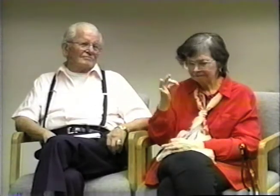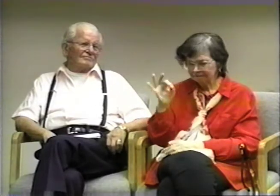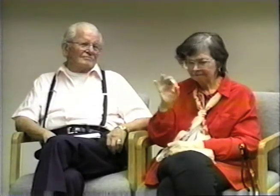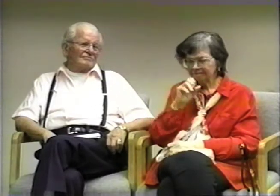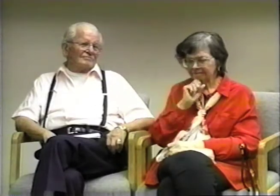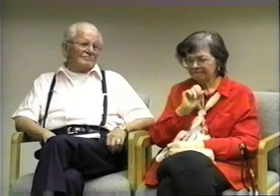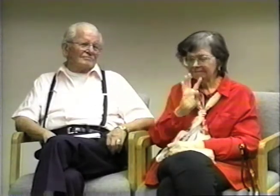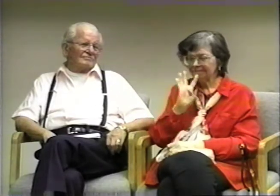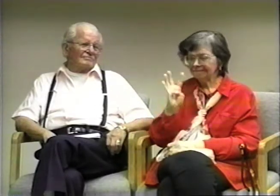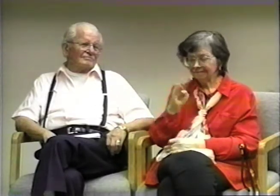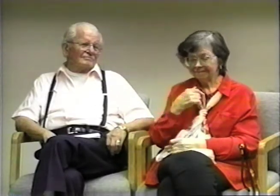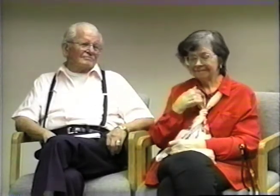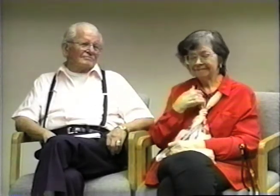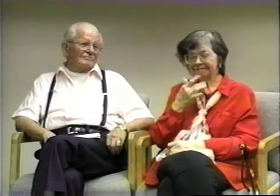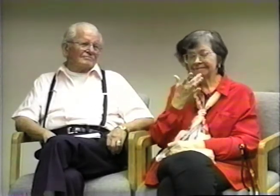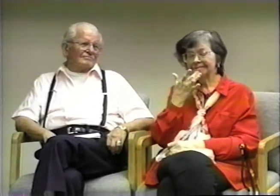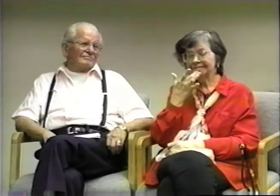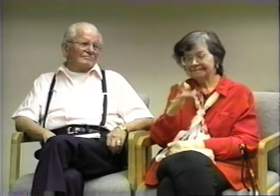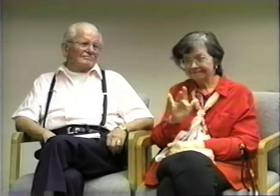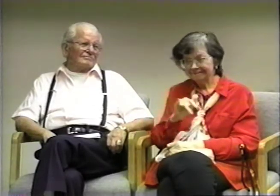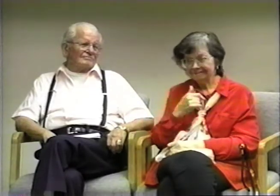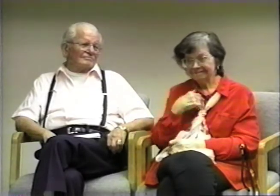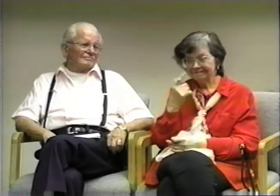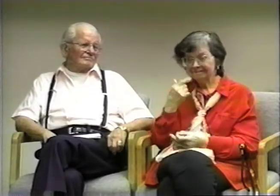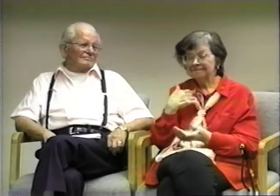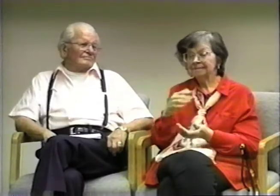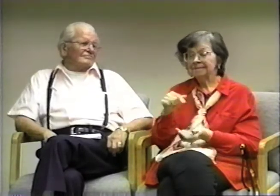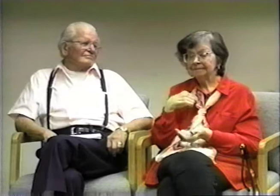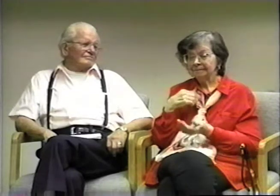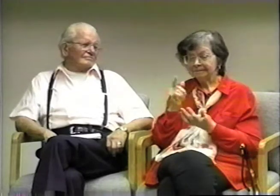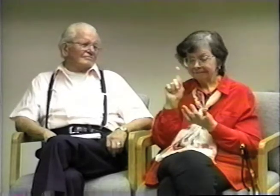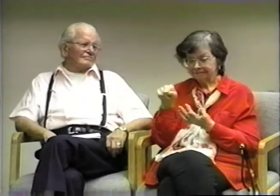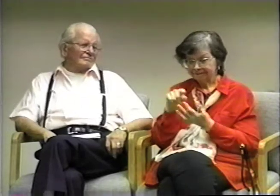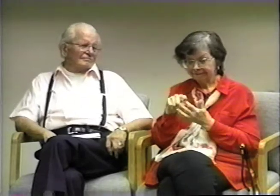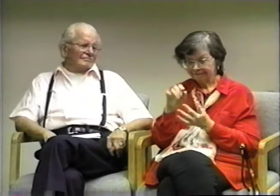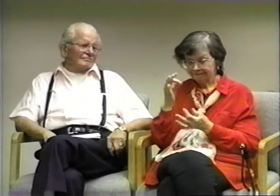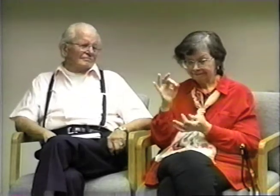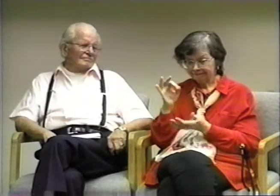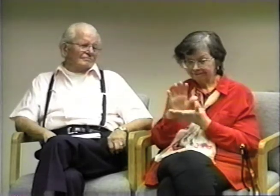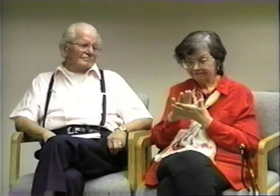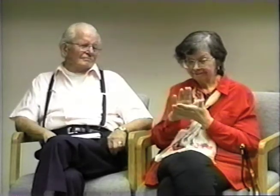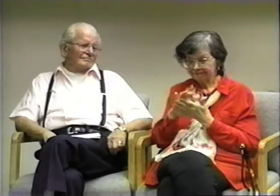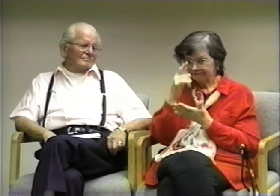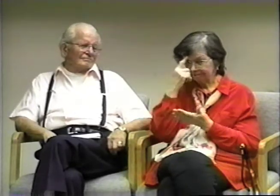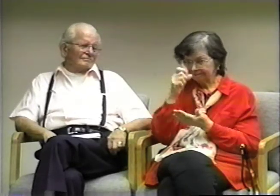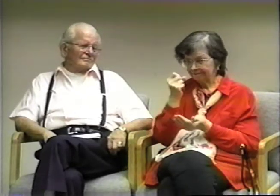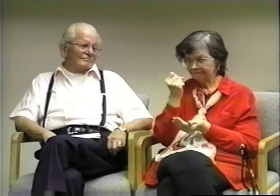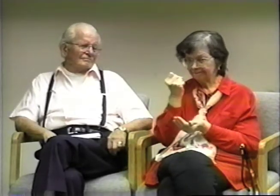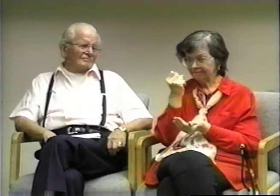So, I went off to Faribault [the Minnesota State Academy for the Deaf -MSAD] when I was four. I feel very lucky to have attended the Faribault school